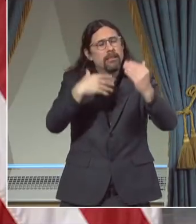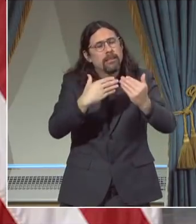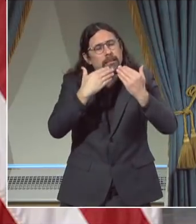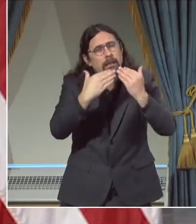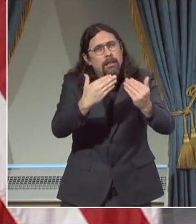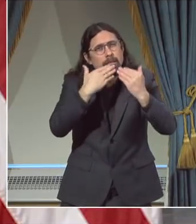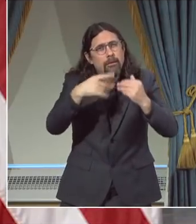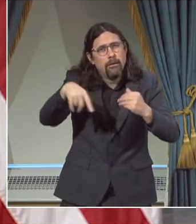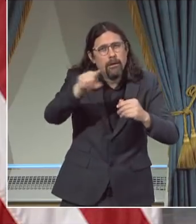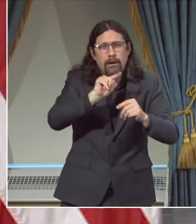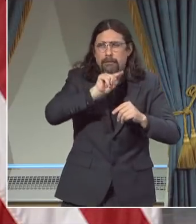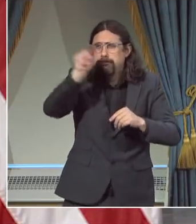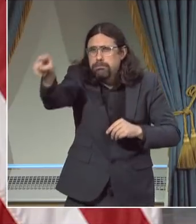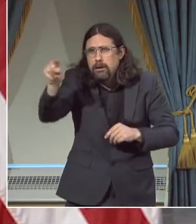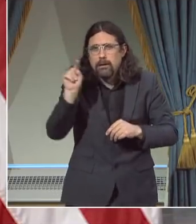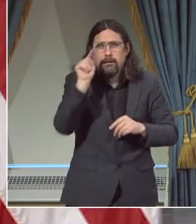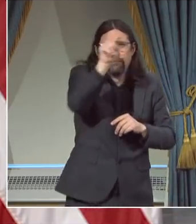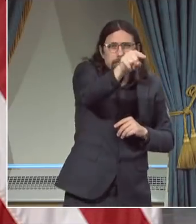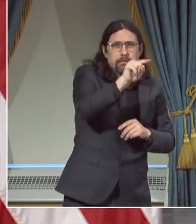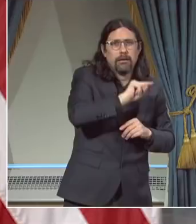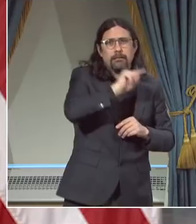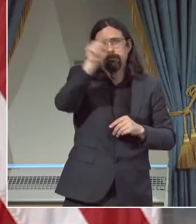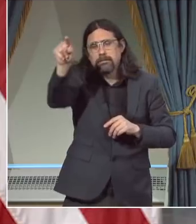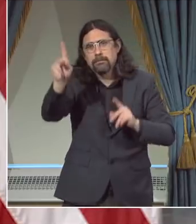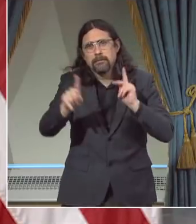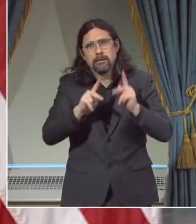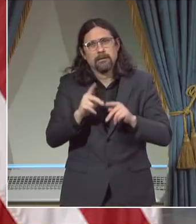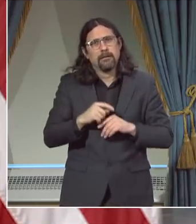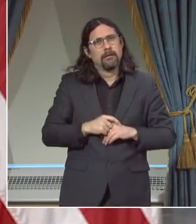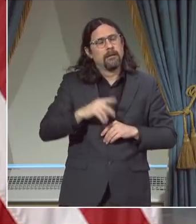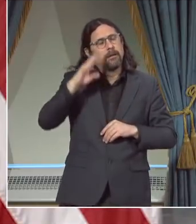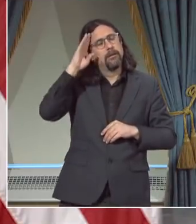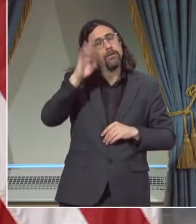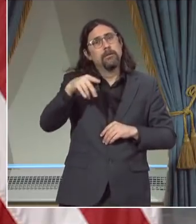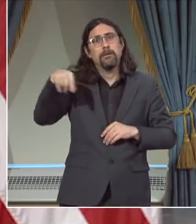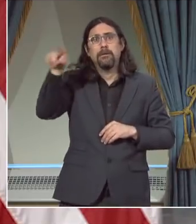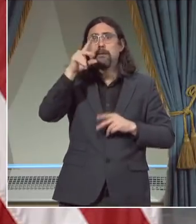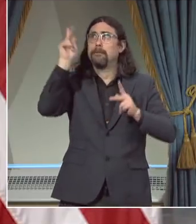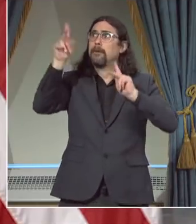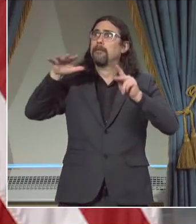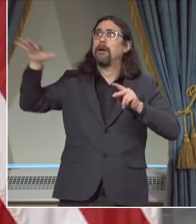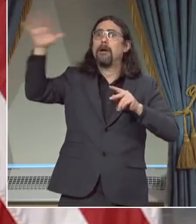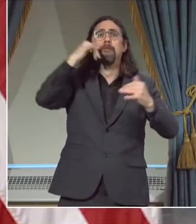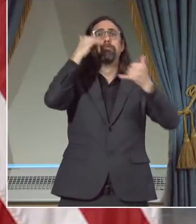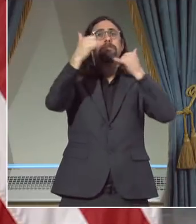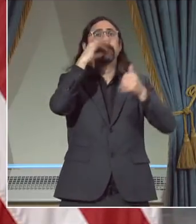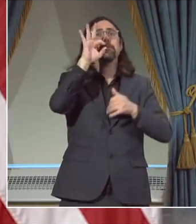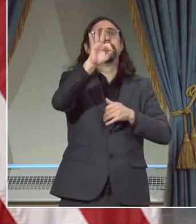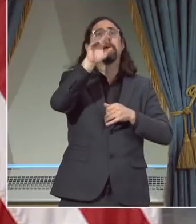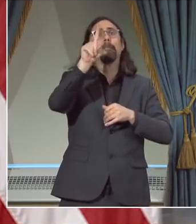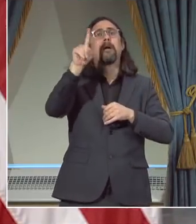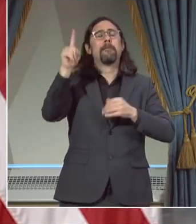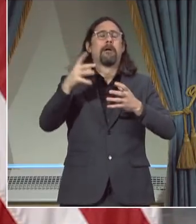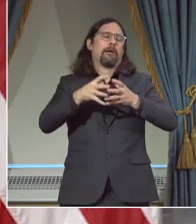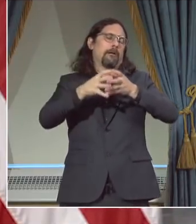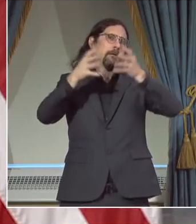OUR OFFICERS, EVERYONE WHO IS DOING SUCH IMPORTANT WORK AT EMS. WE THANK YOU AND WE FEEL FOR YOU BECAUSE WE KNOW